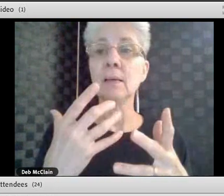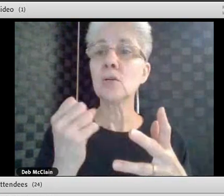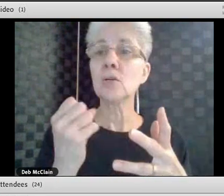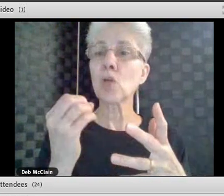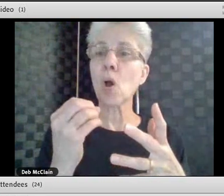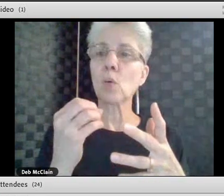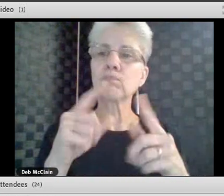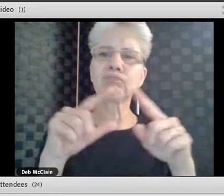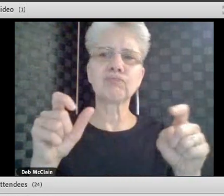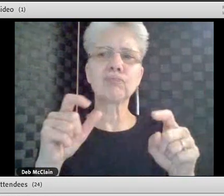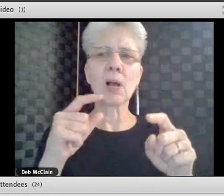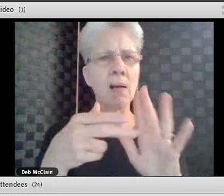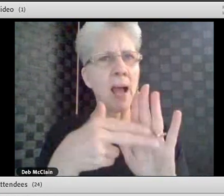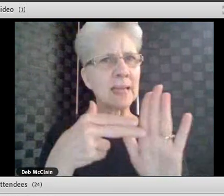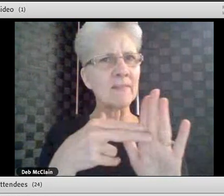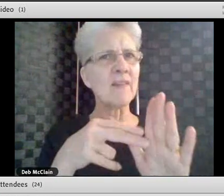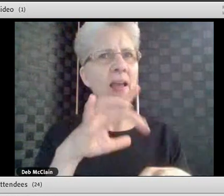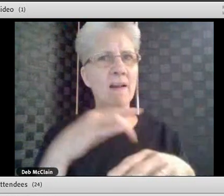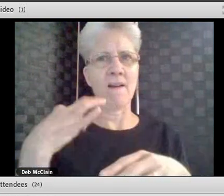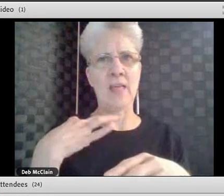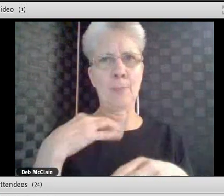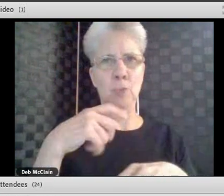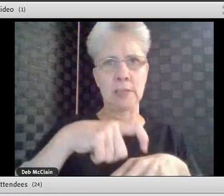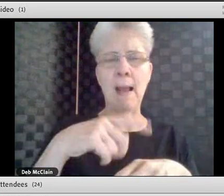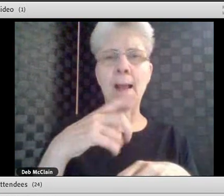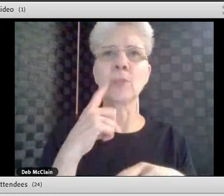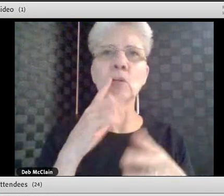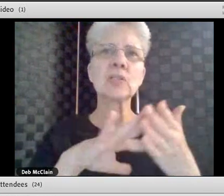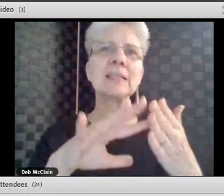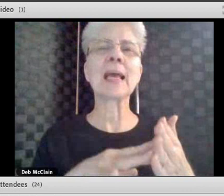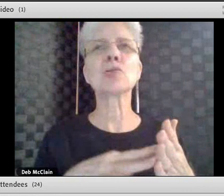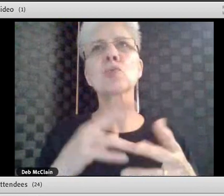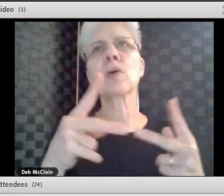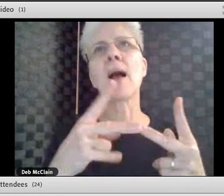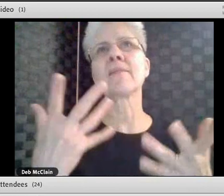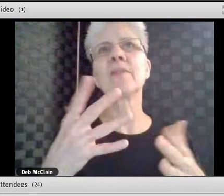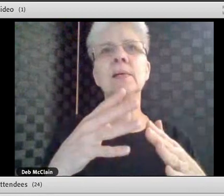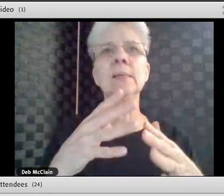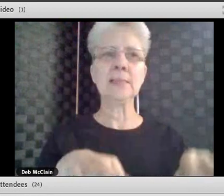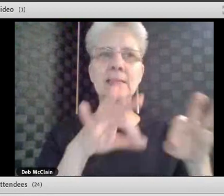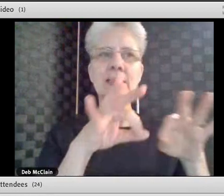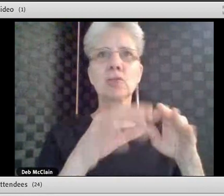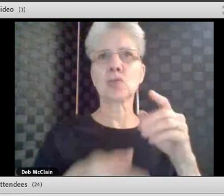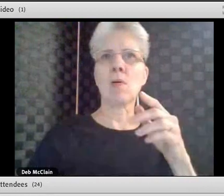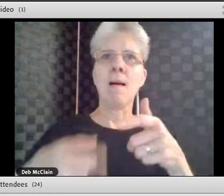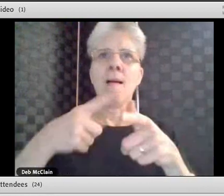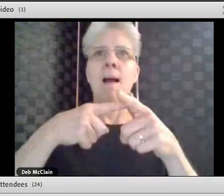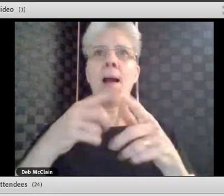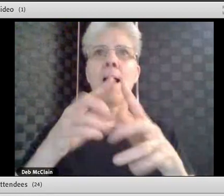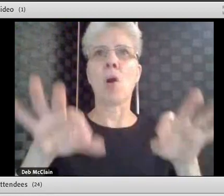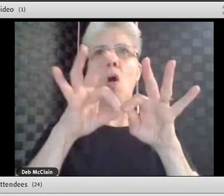maybe have a committee. So, yeah, identify your available time. You need to schedule kind of essential